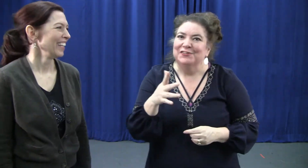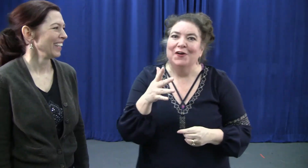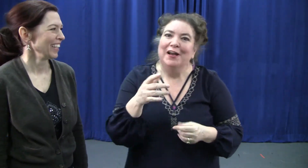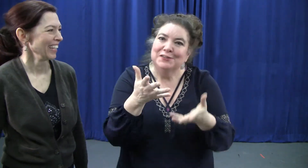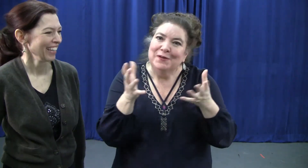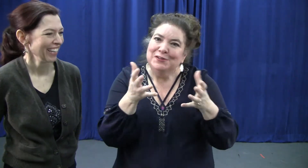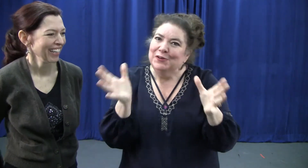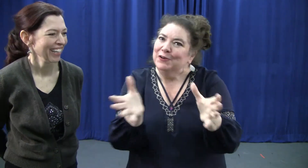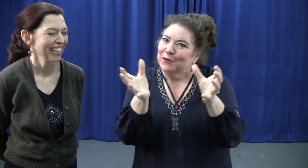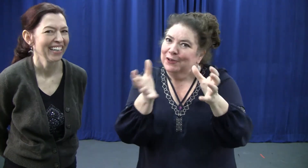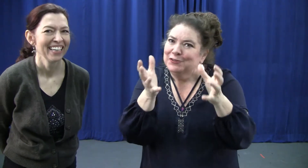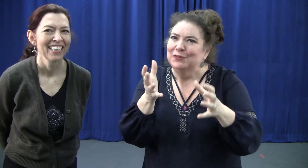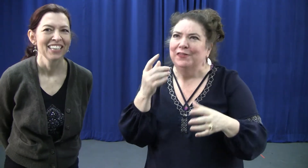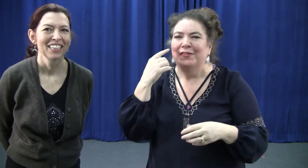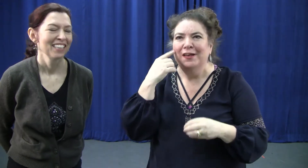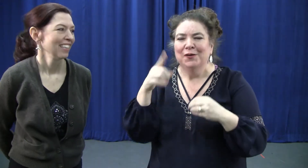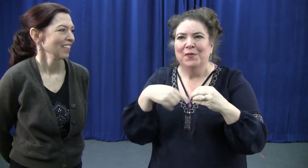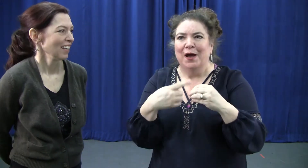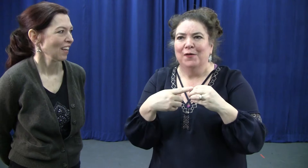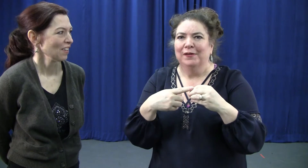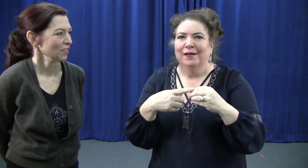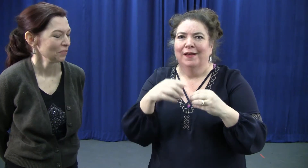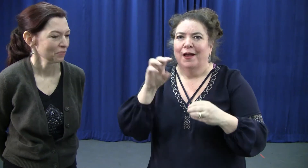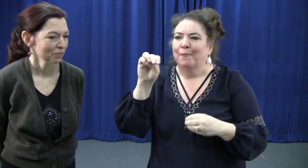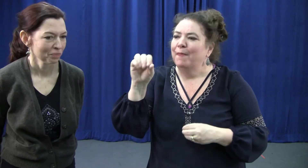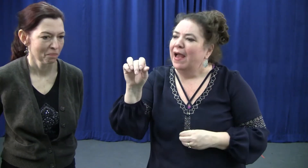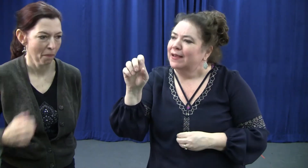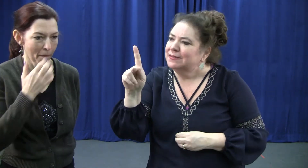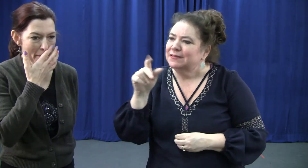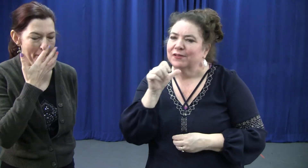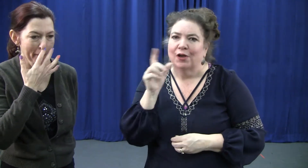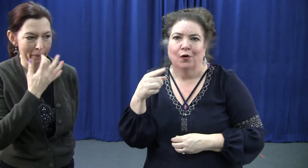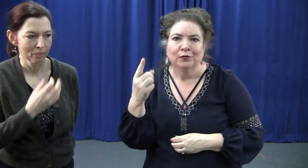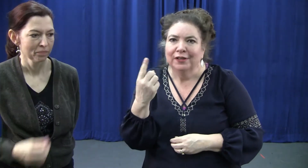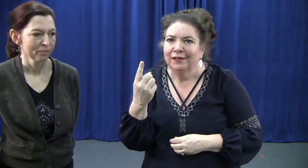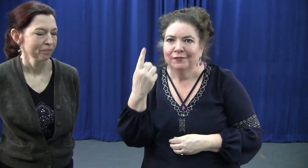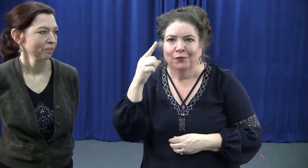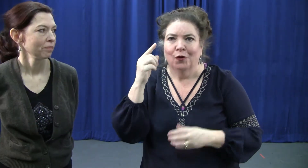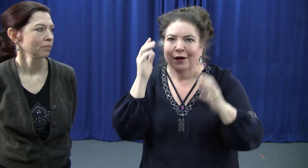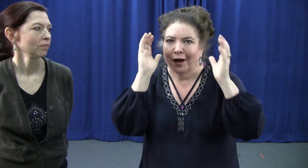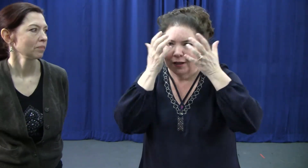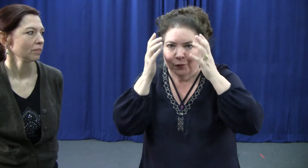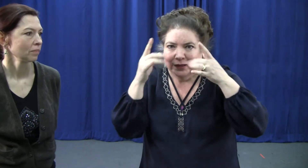So I just want to encourage you to think about masks they're not only for Halloween!